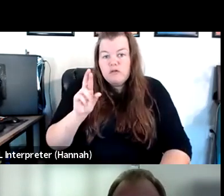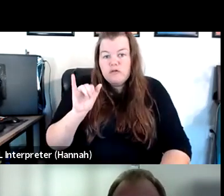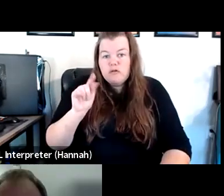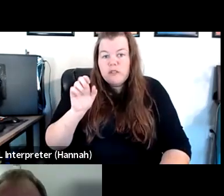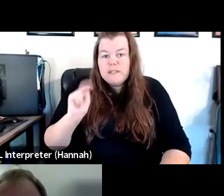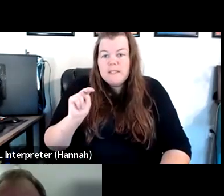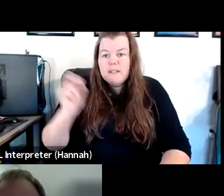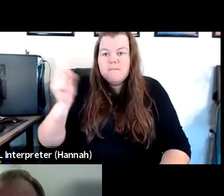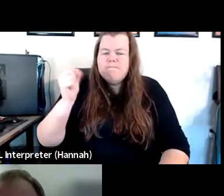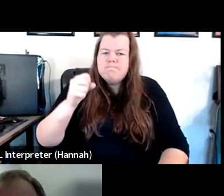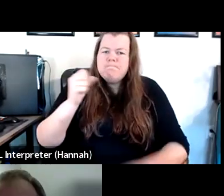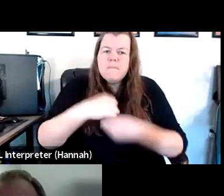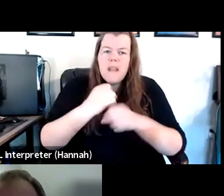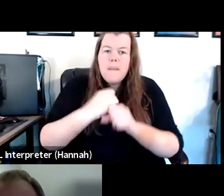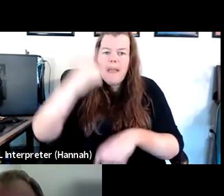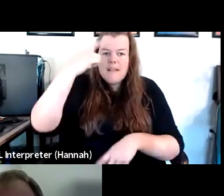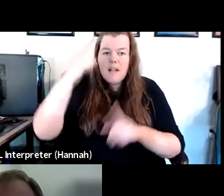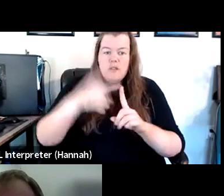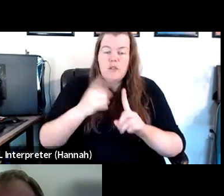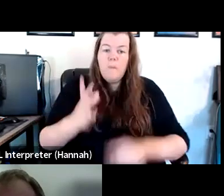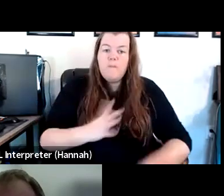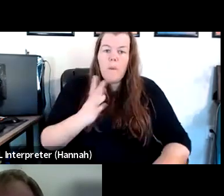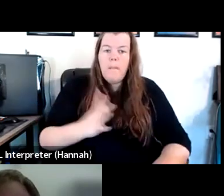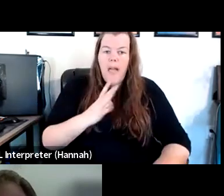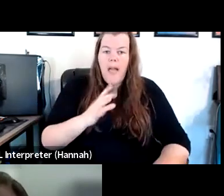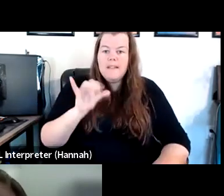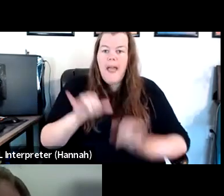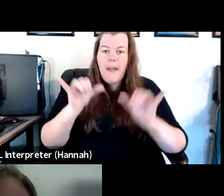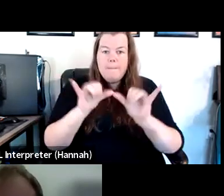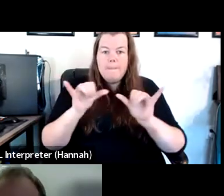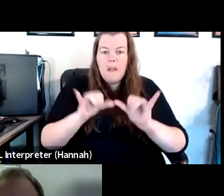look at formalizing some of those benchmarks so I'm noting that for the public comments